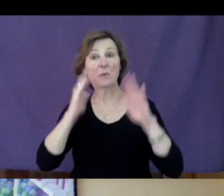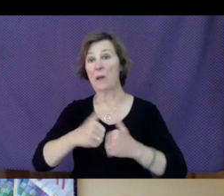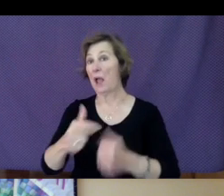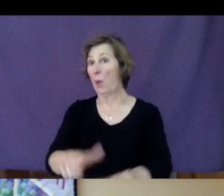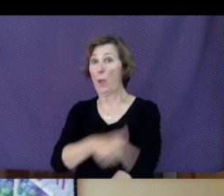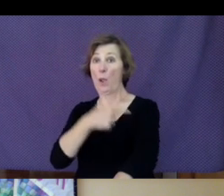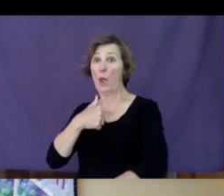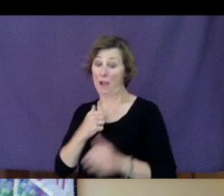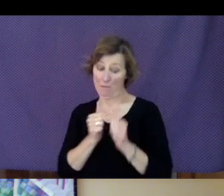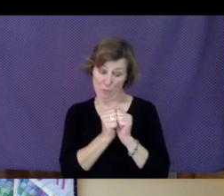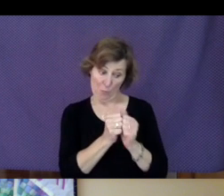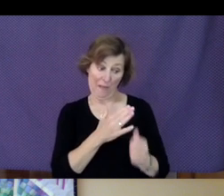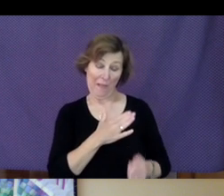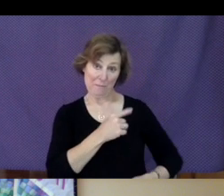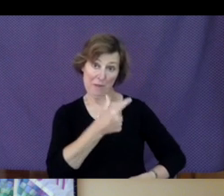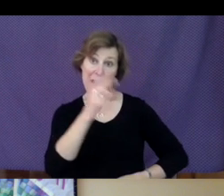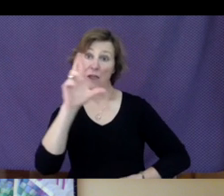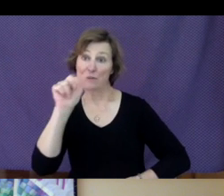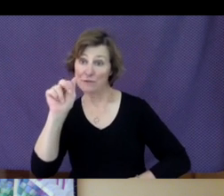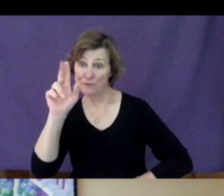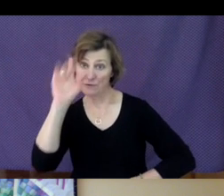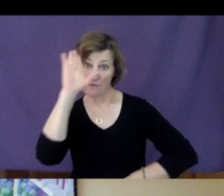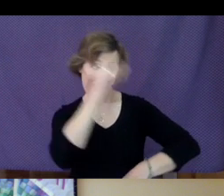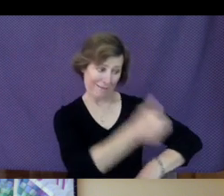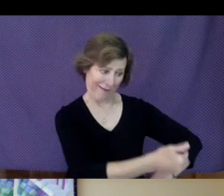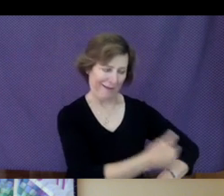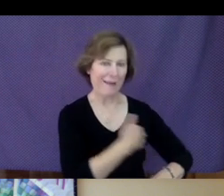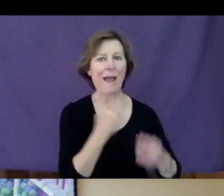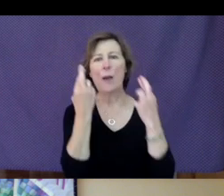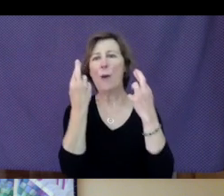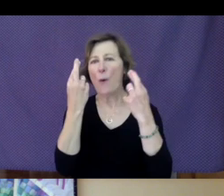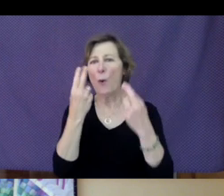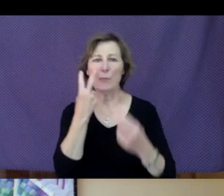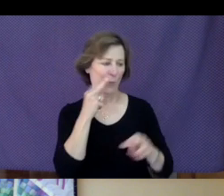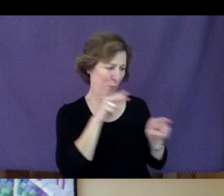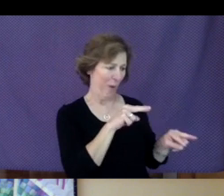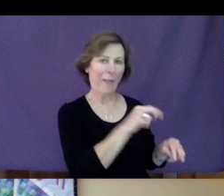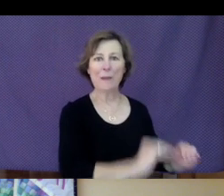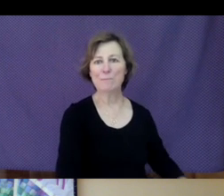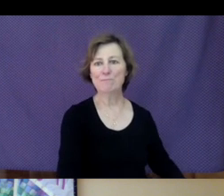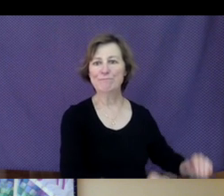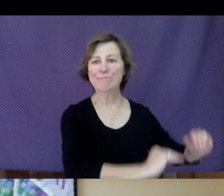I hope I will get to see them grow into young men, but that's not guaranteed